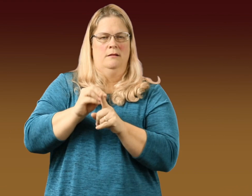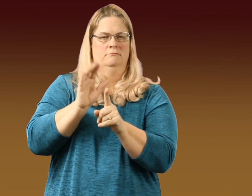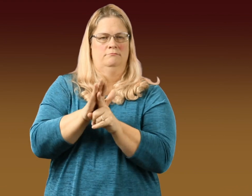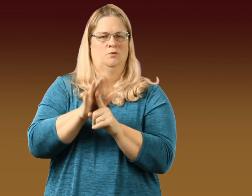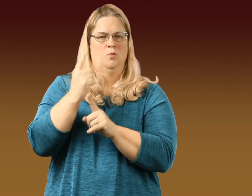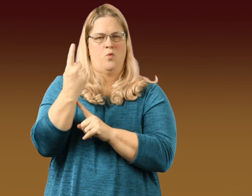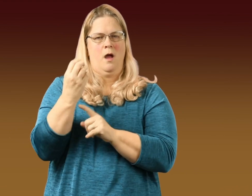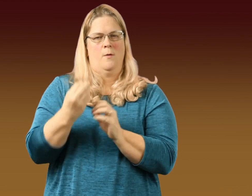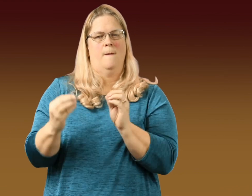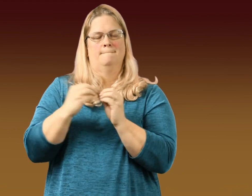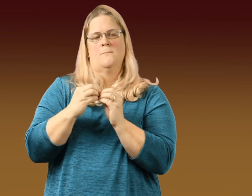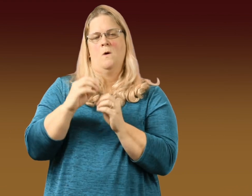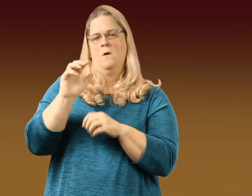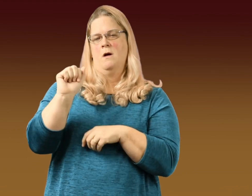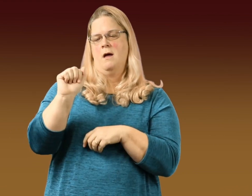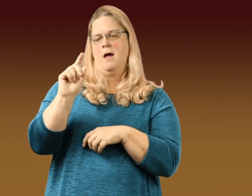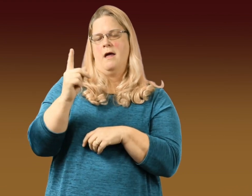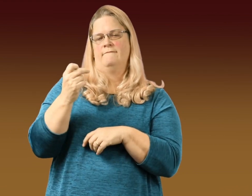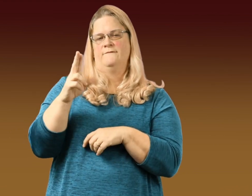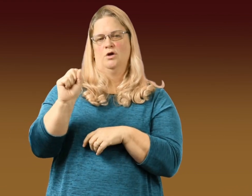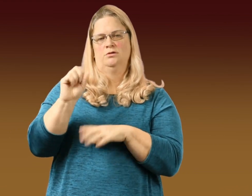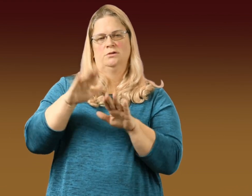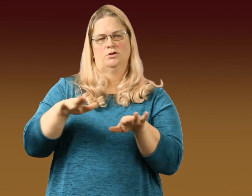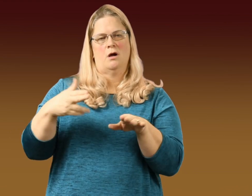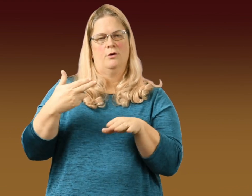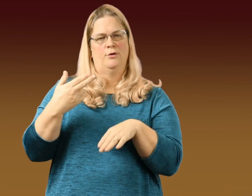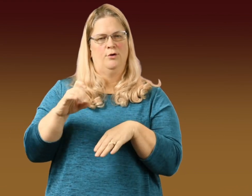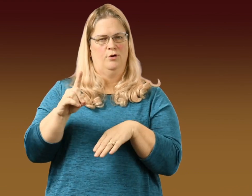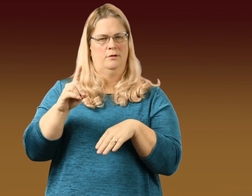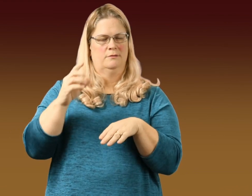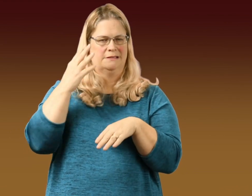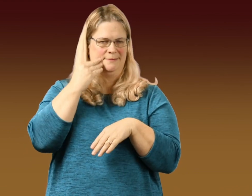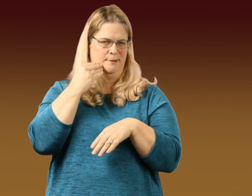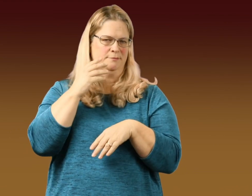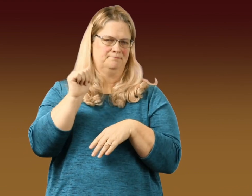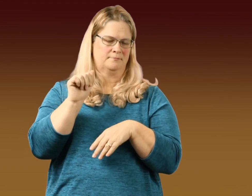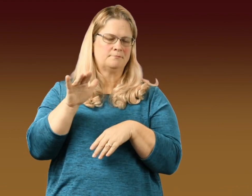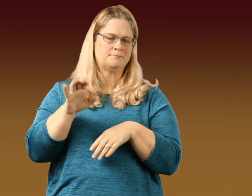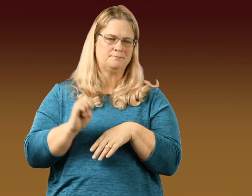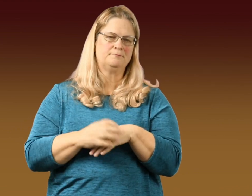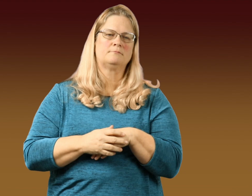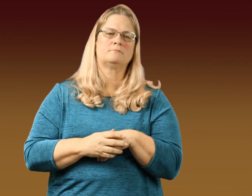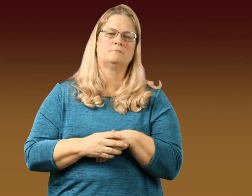as if they have already been exposed to one or more adverse childhood experiences.